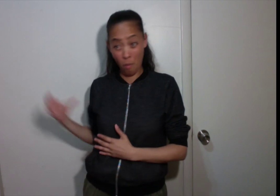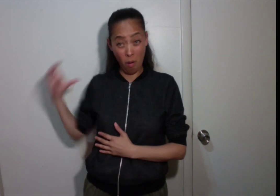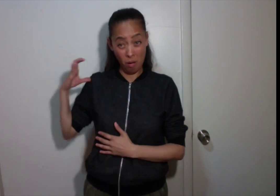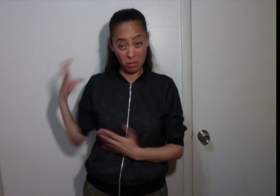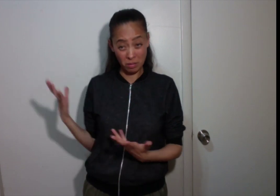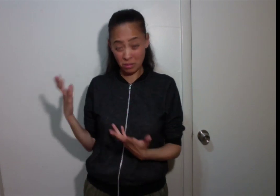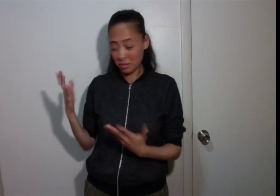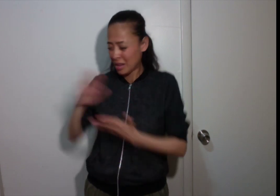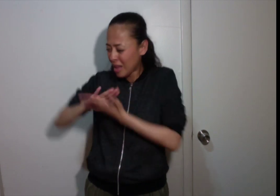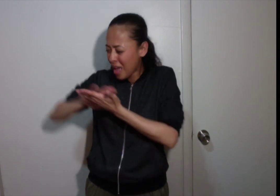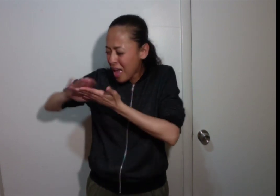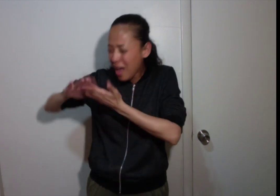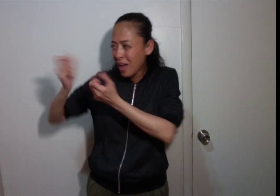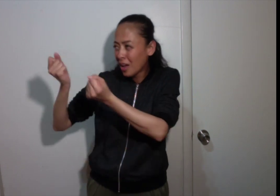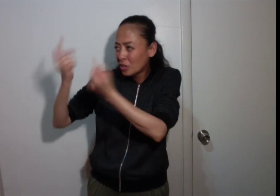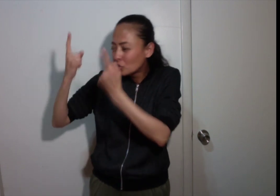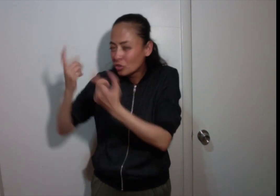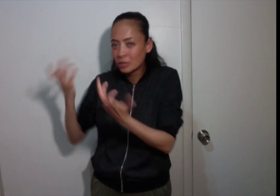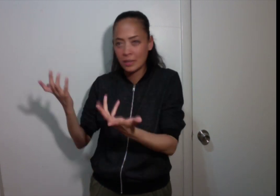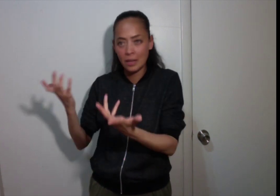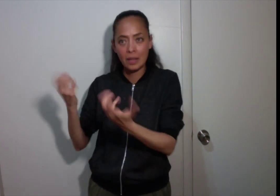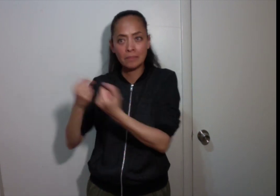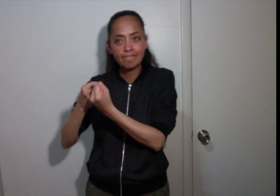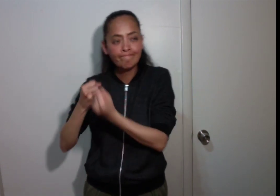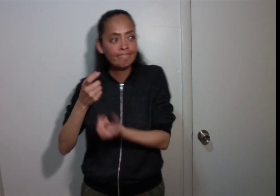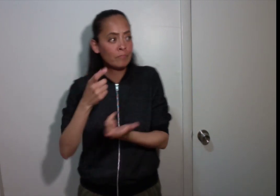to my boss for being kind and understanding,